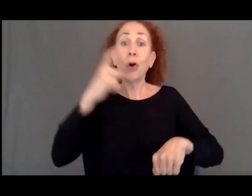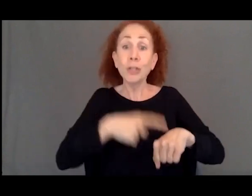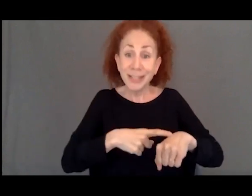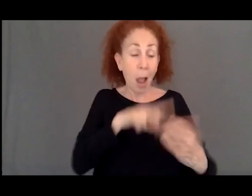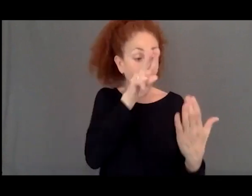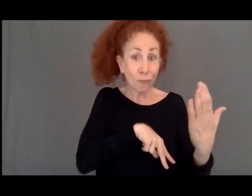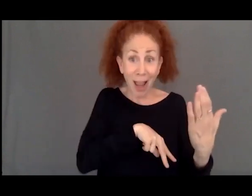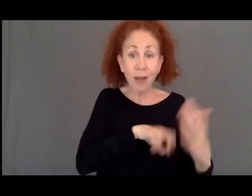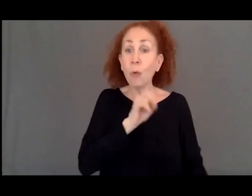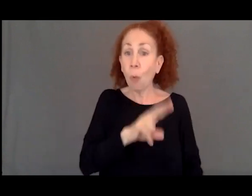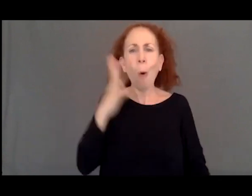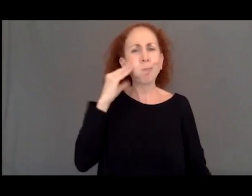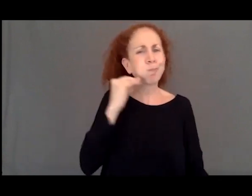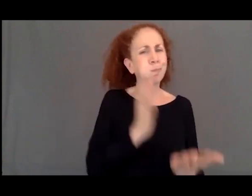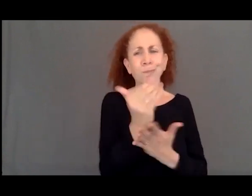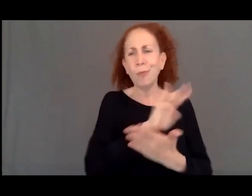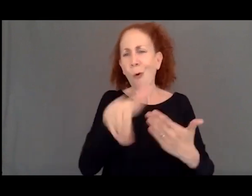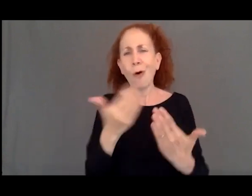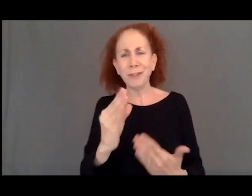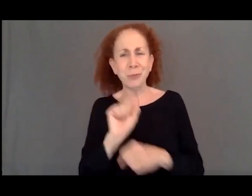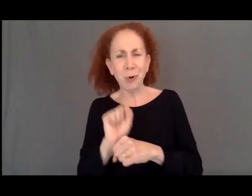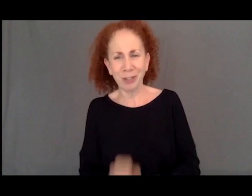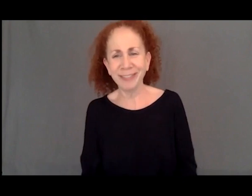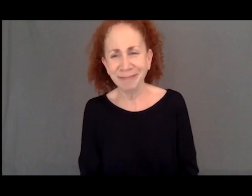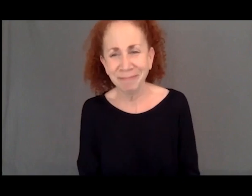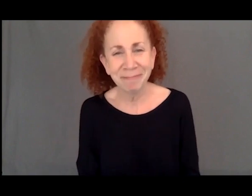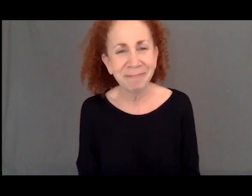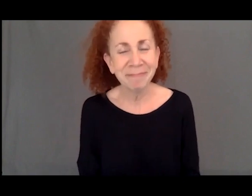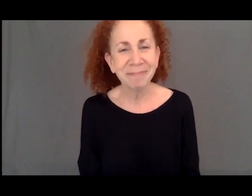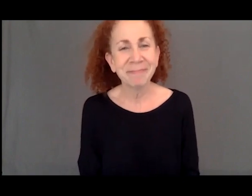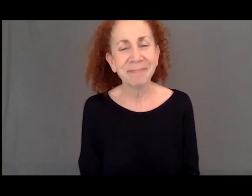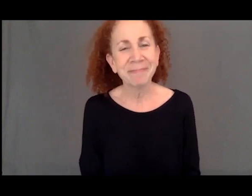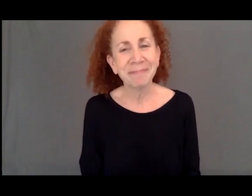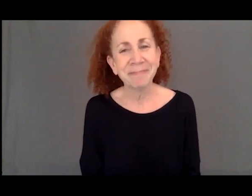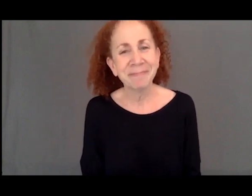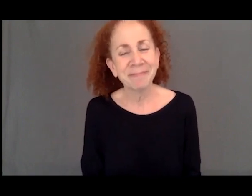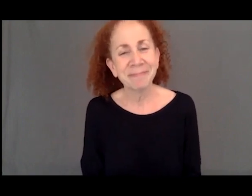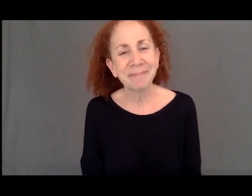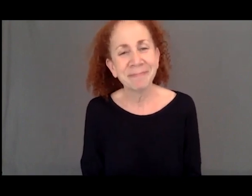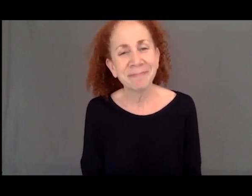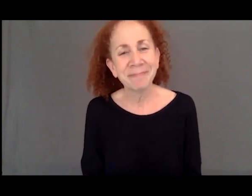Viet's work for the first time or those of you who are intimately familiar with his writing.